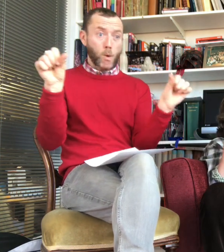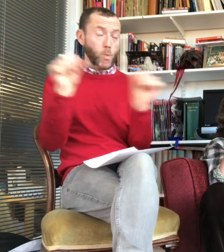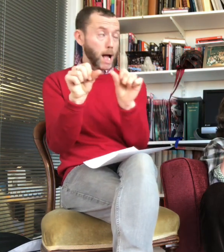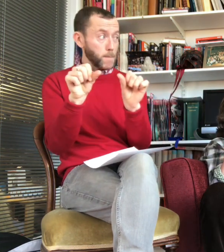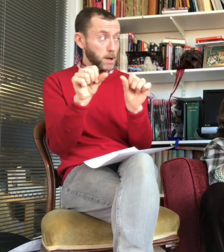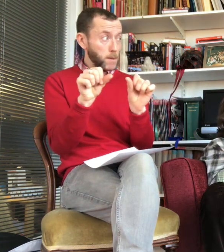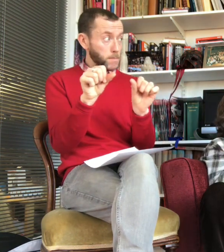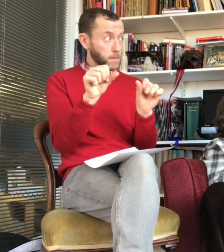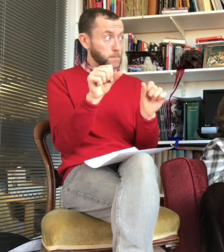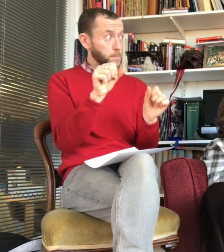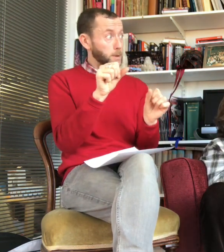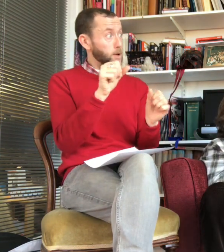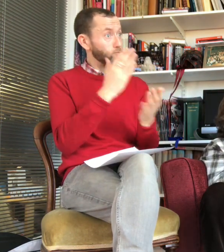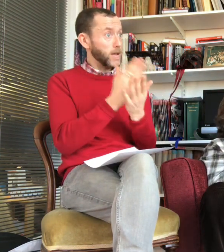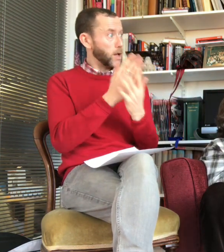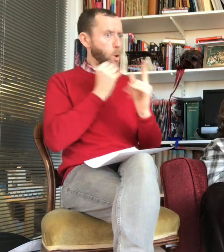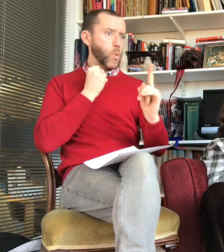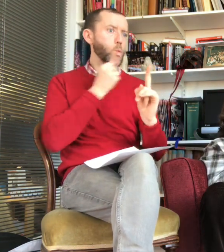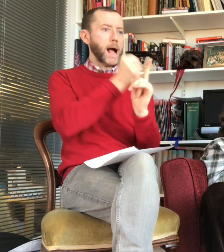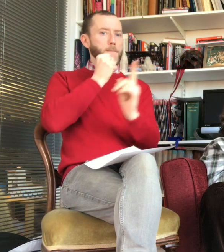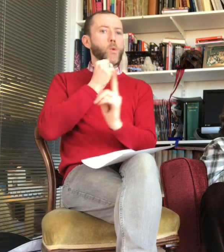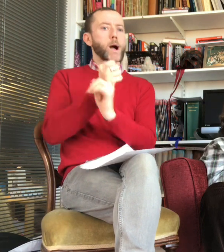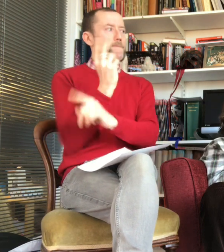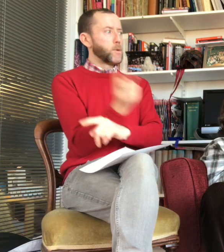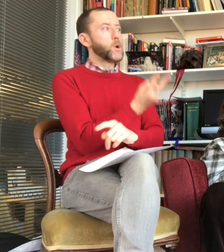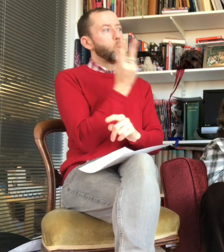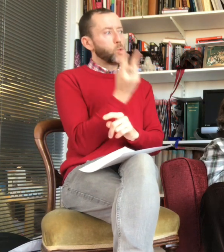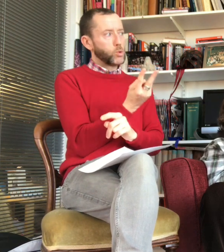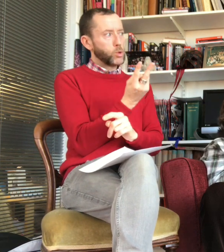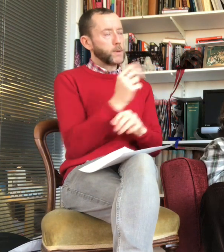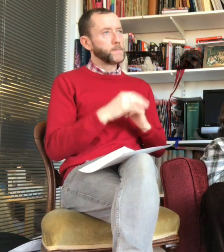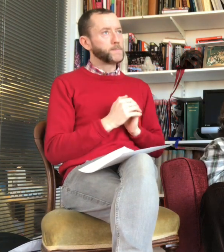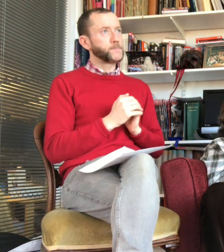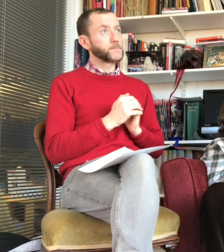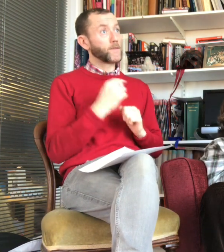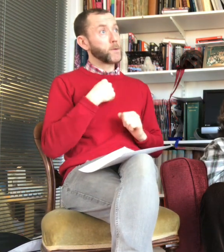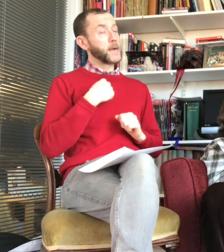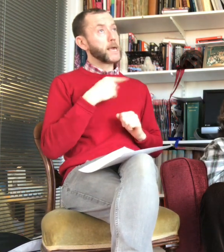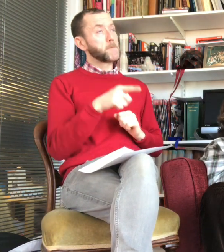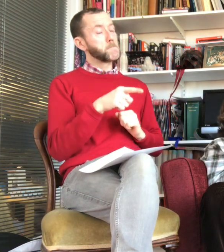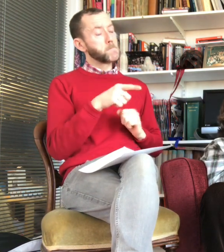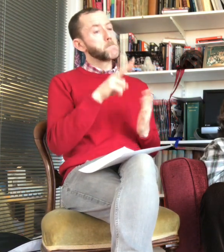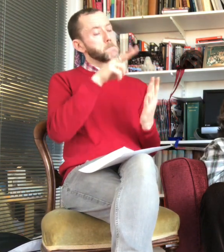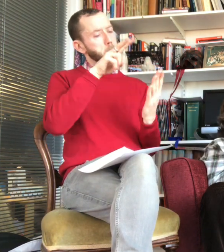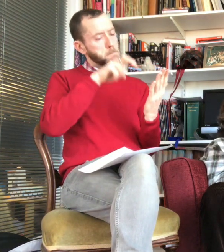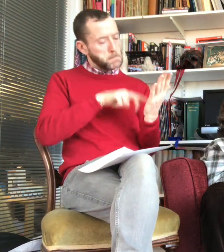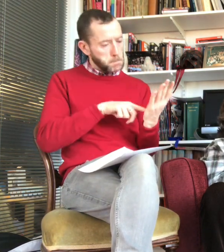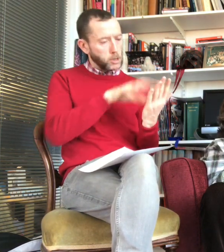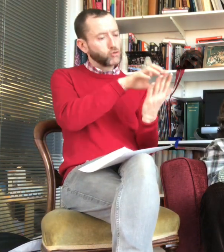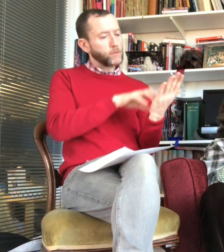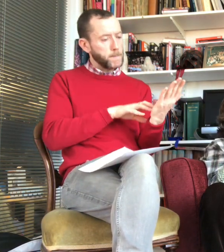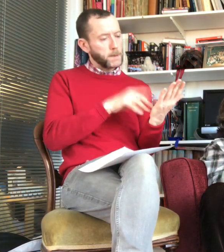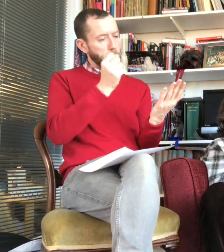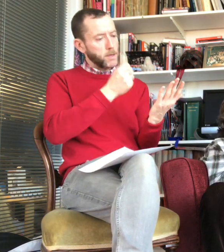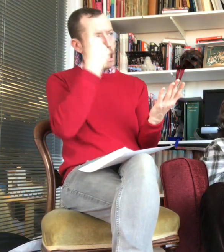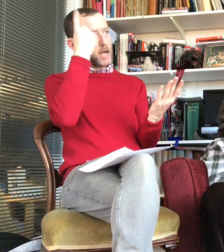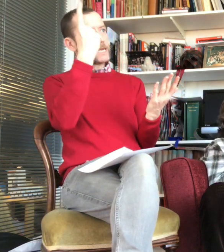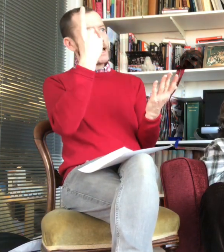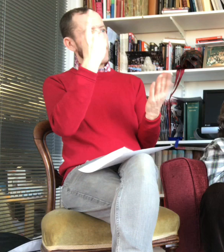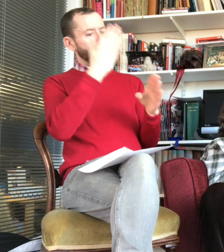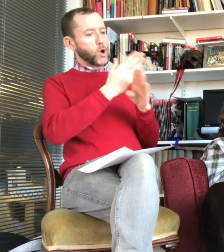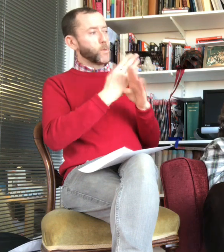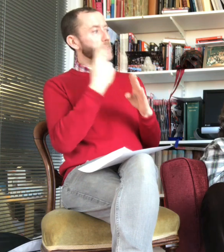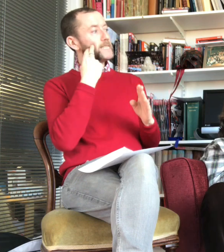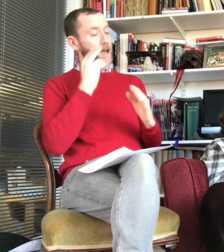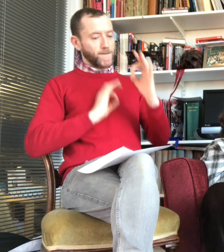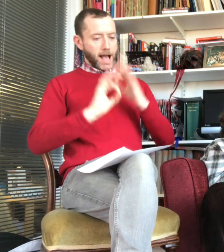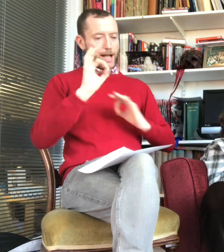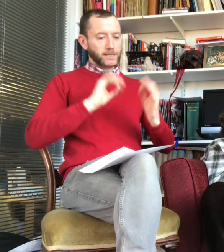kind of immediate impact and the idea of working with a Deaf actor had come from